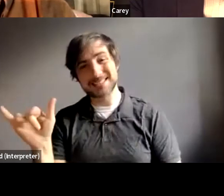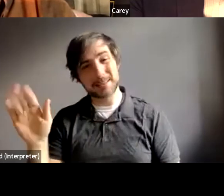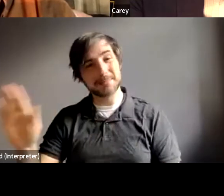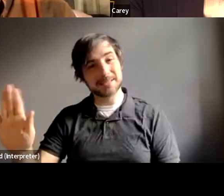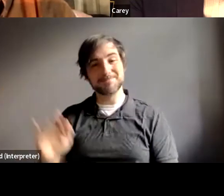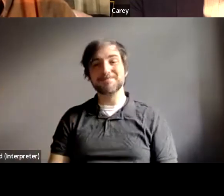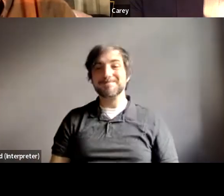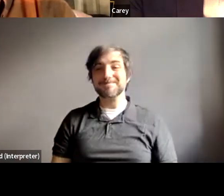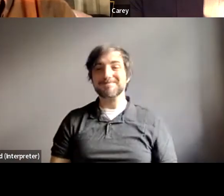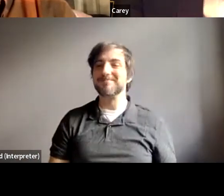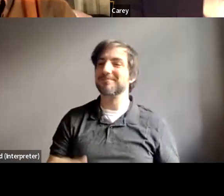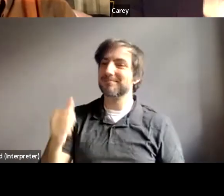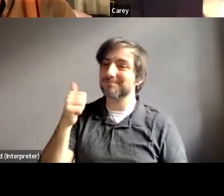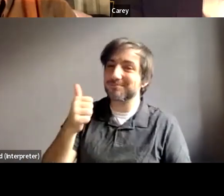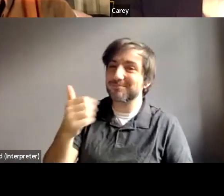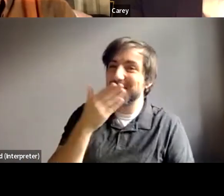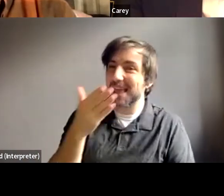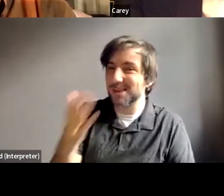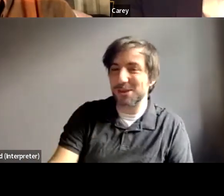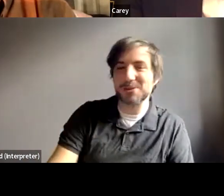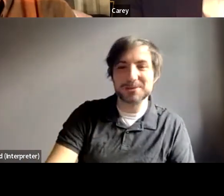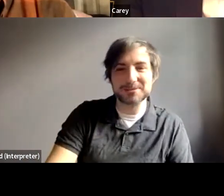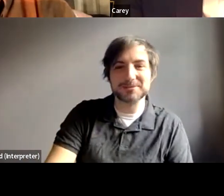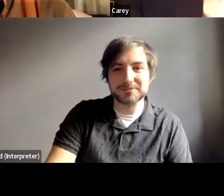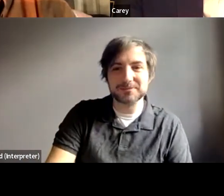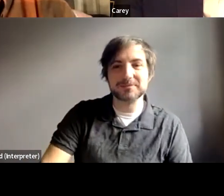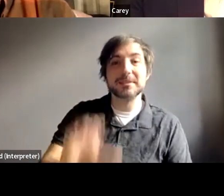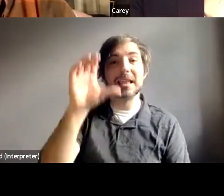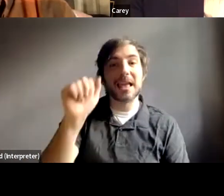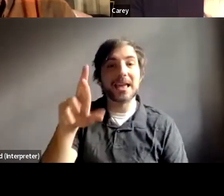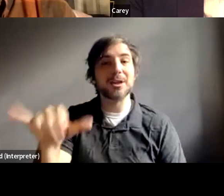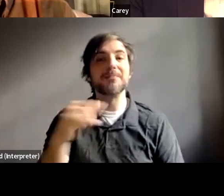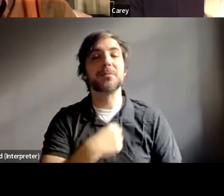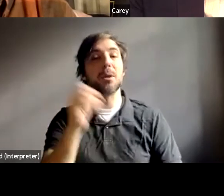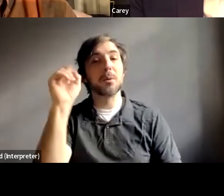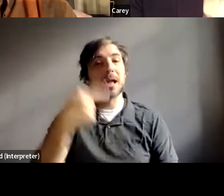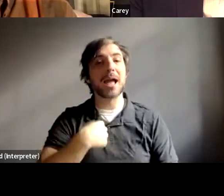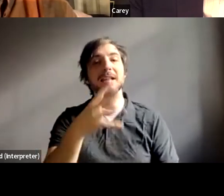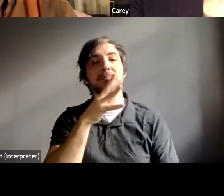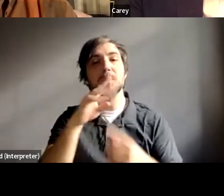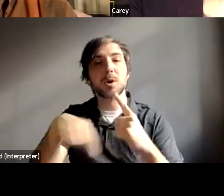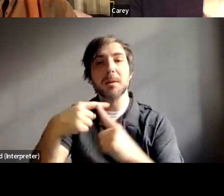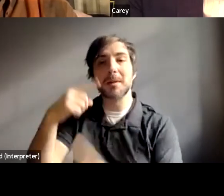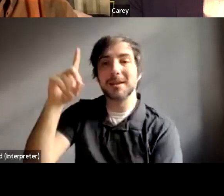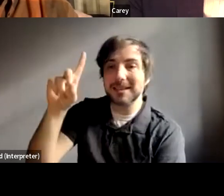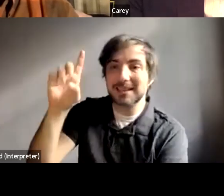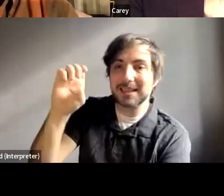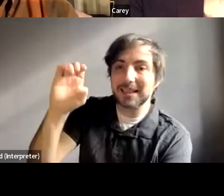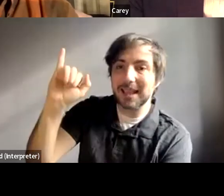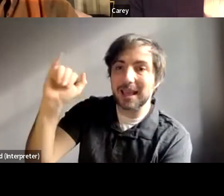. >> Carey: I spoke about DEI A and what the term meant